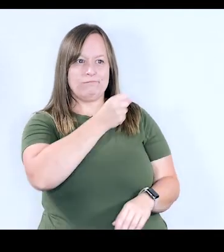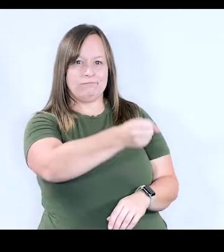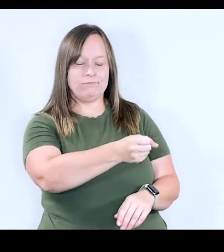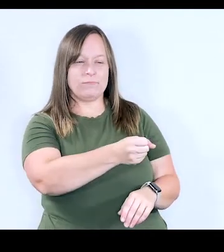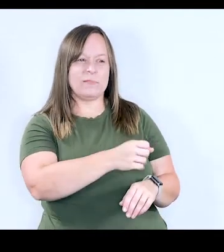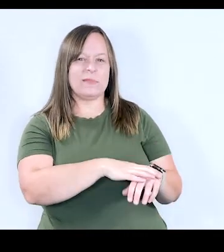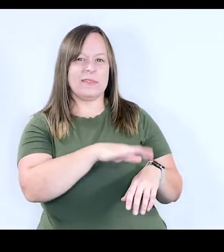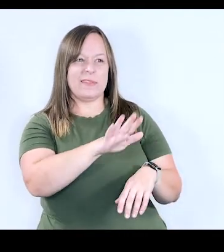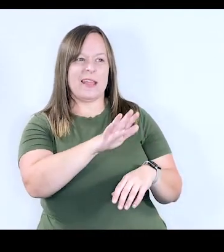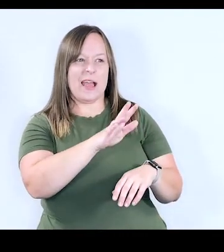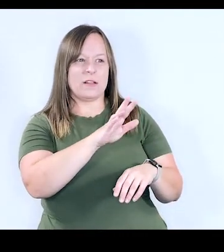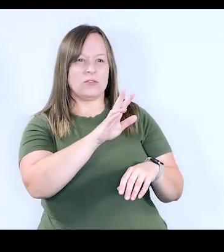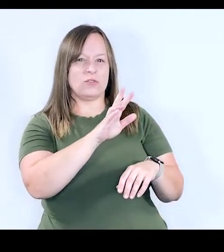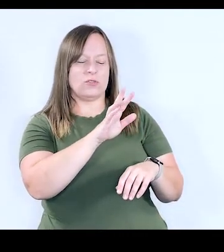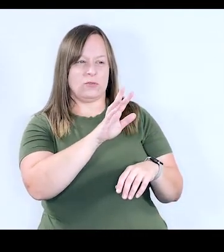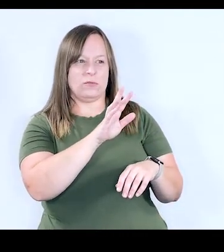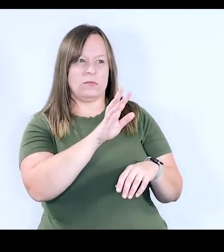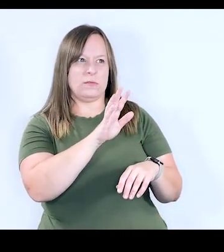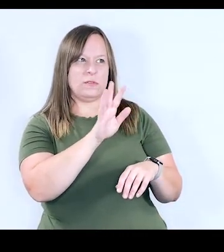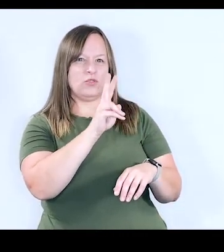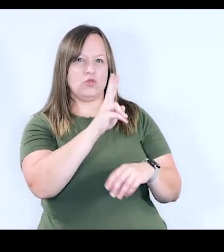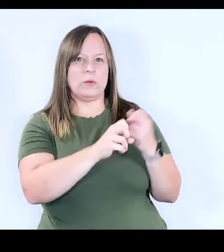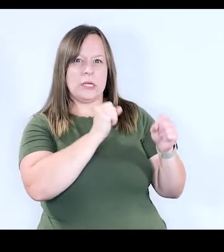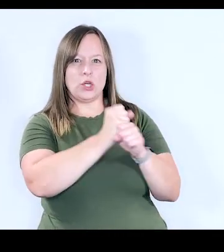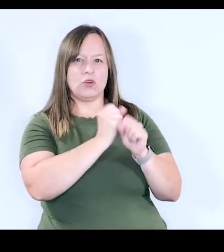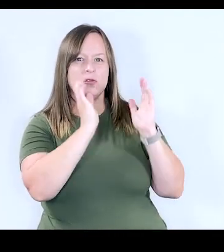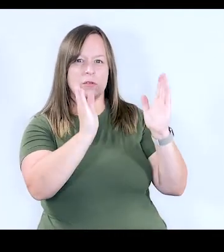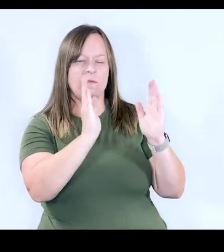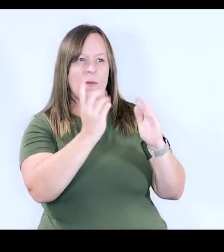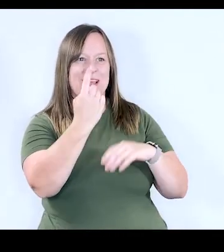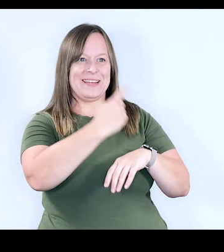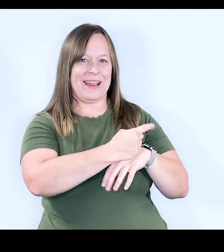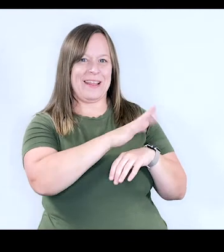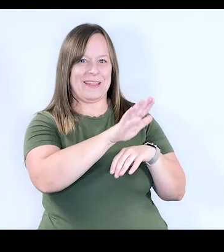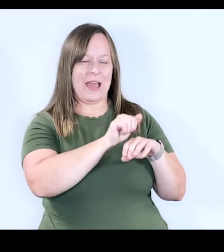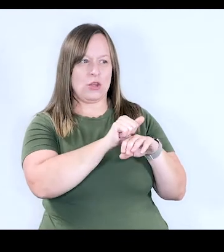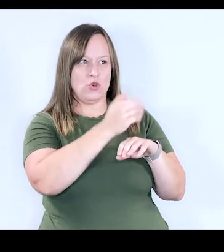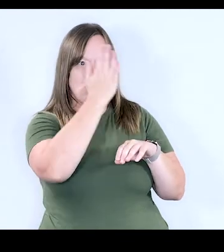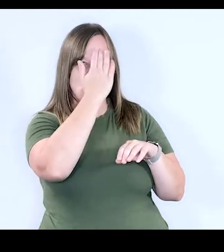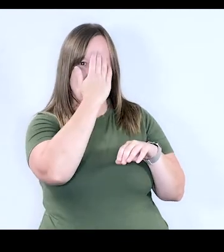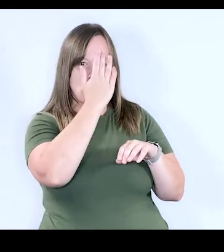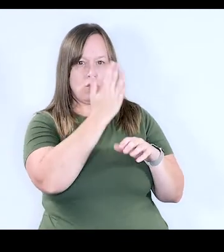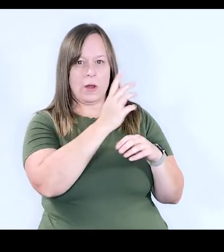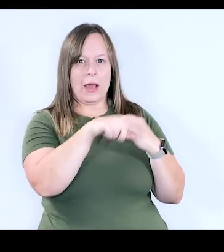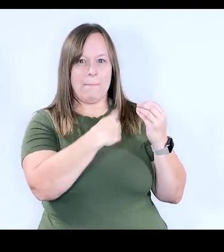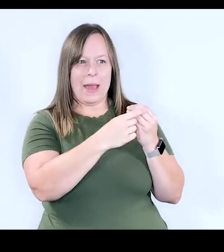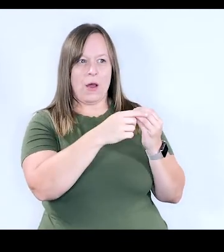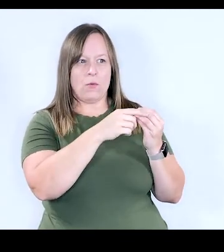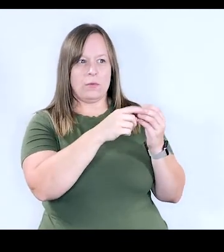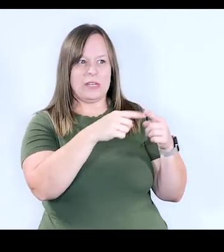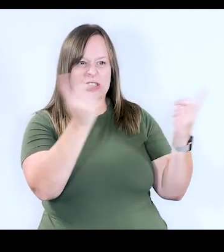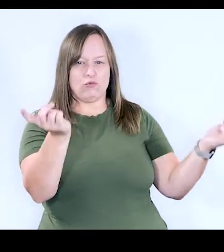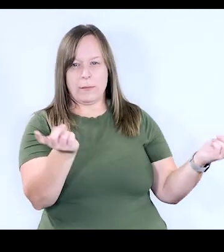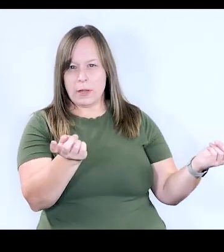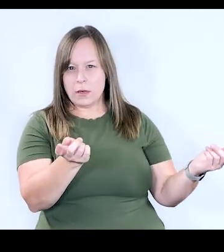of limitations with respect to impartial hearings, and that's two years from the date that you knew or should have known about the disagreement.